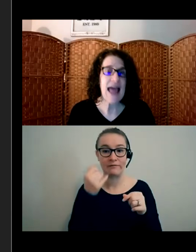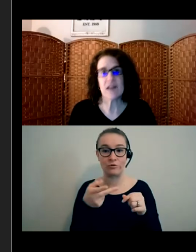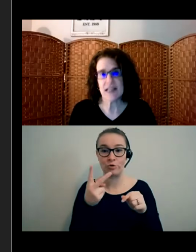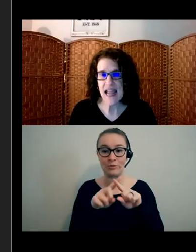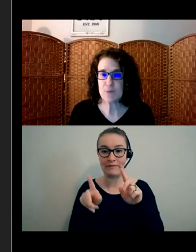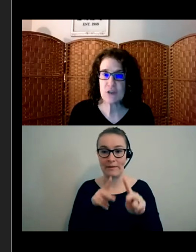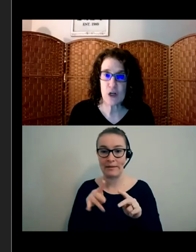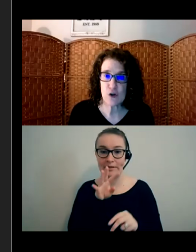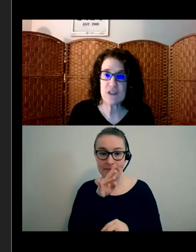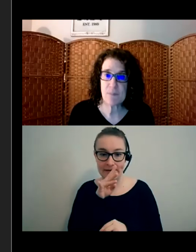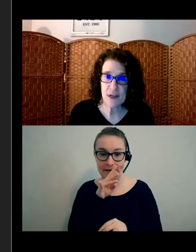And then captions under the speaker.